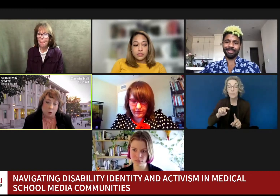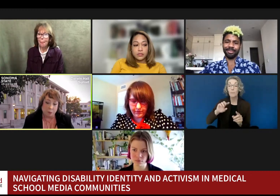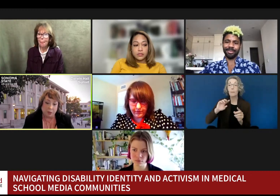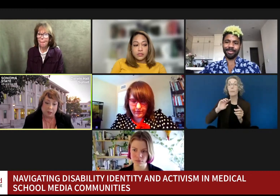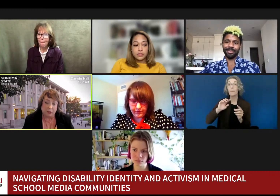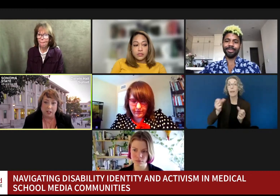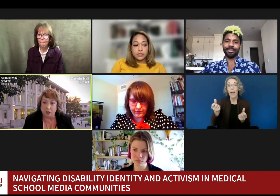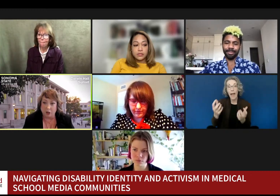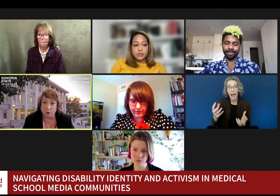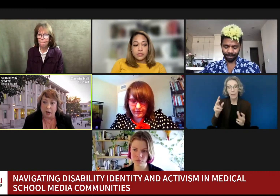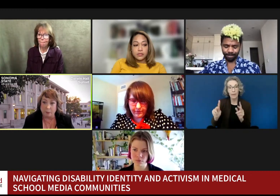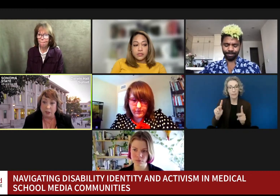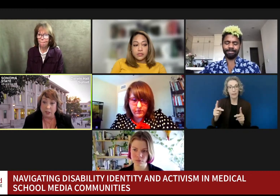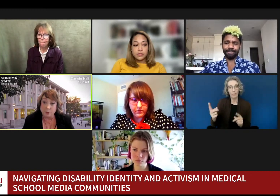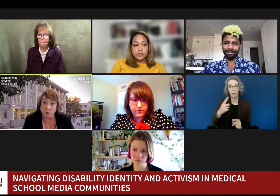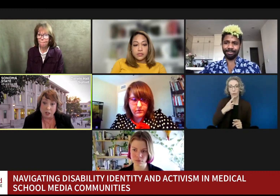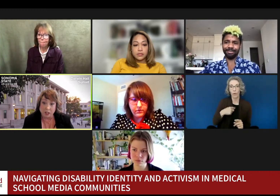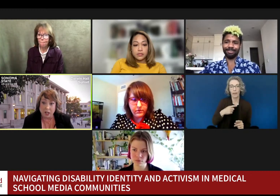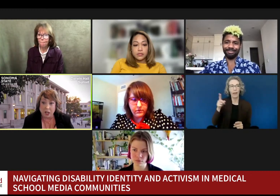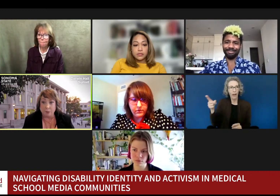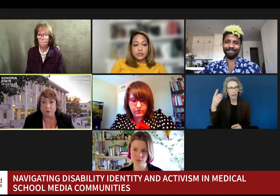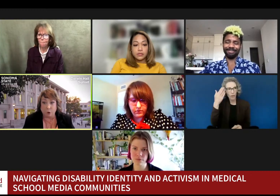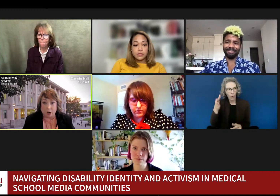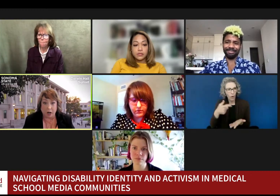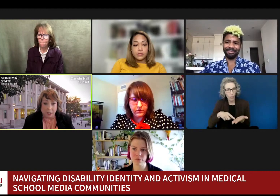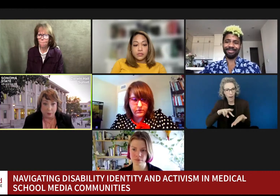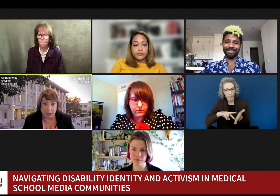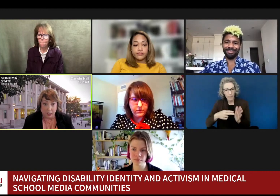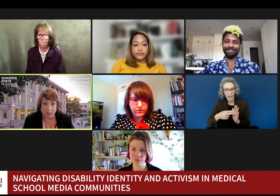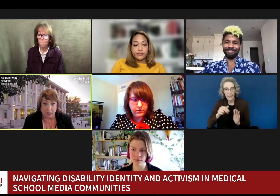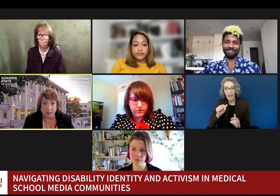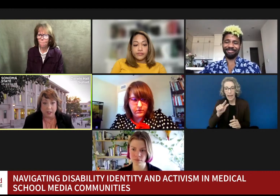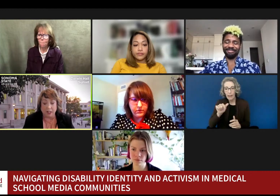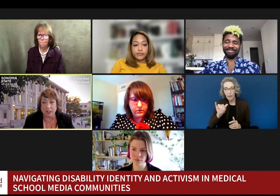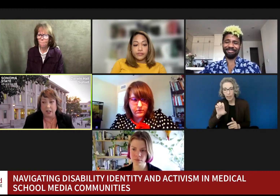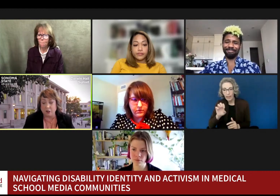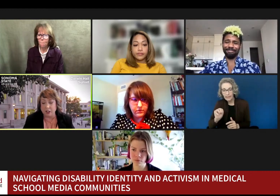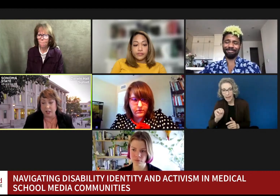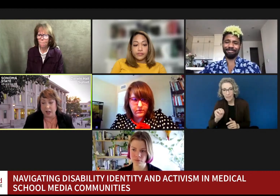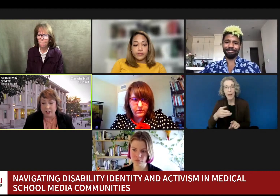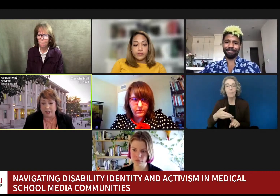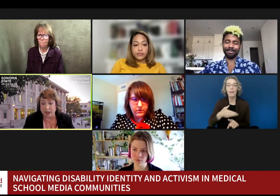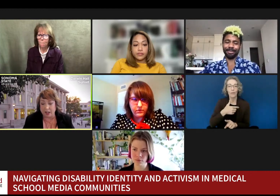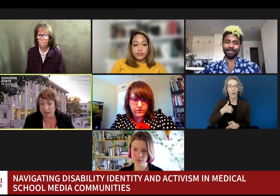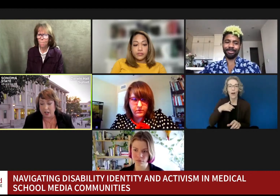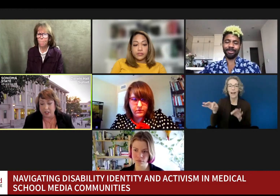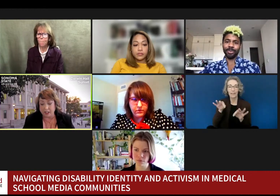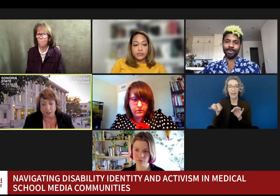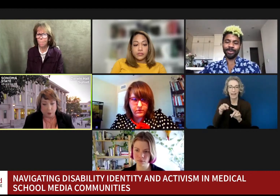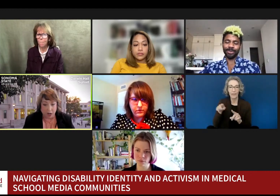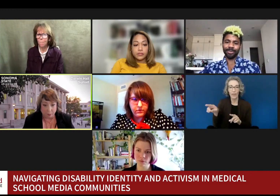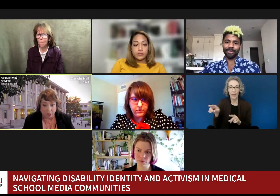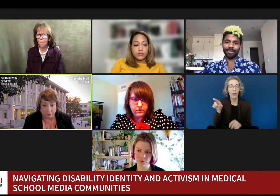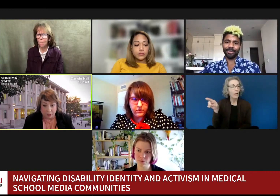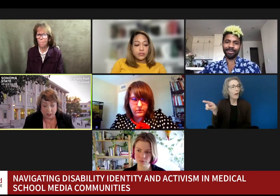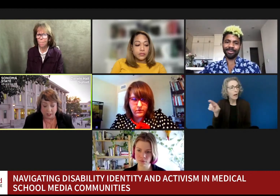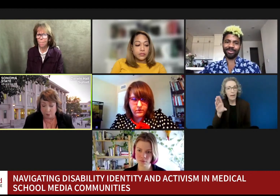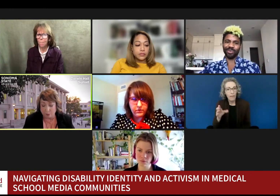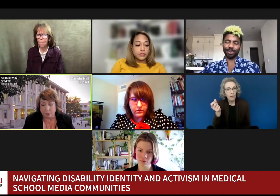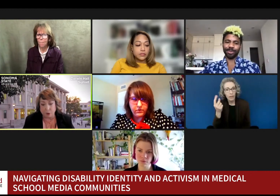didn't know what ableism was before I explained it. And they didn't understand that the things were happening for disabled people.